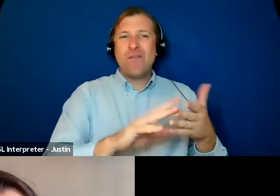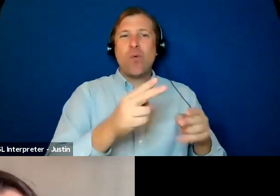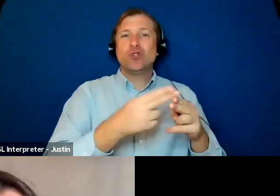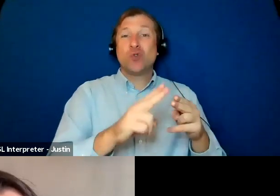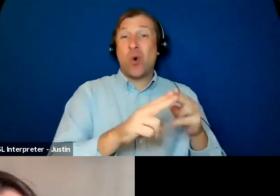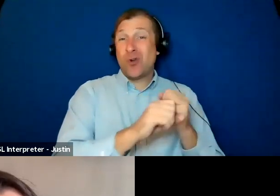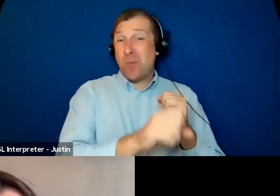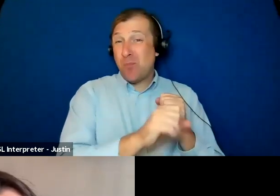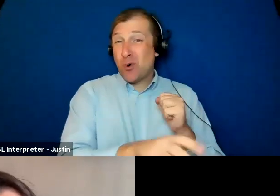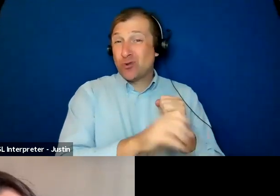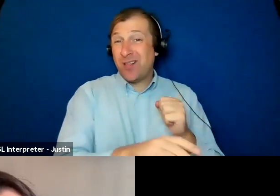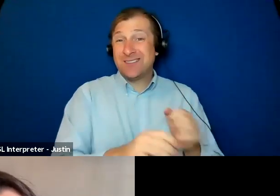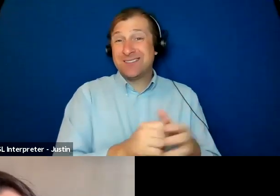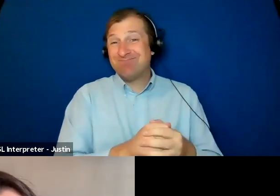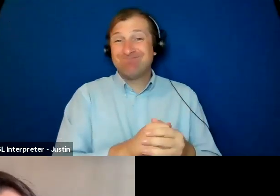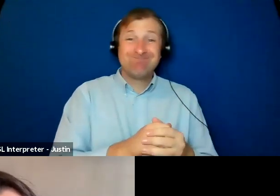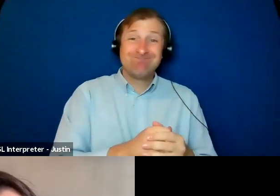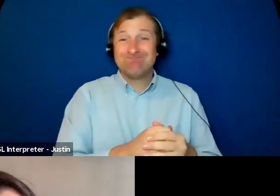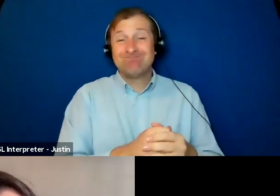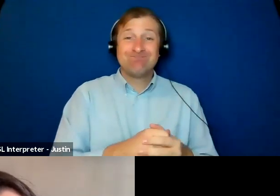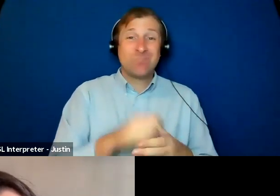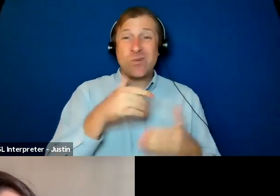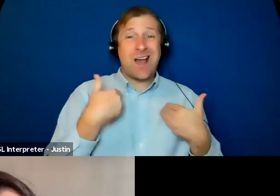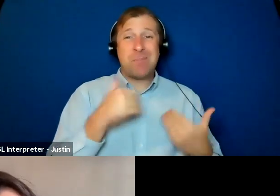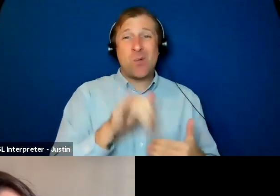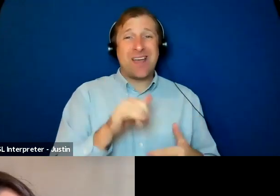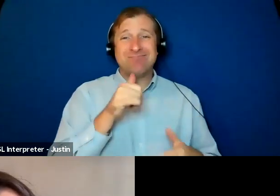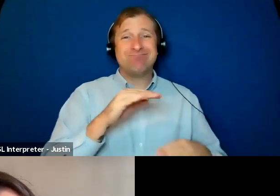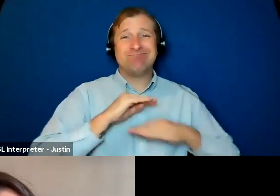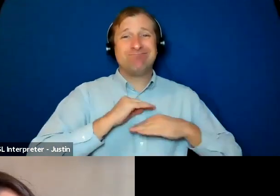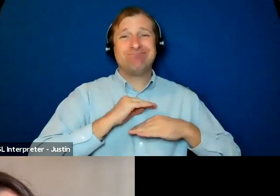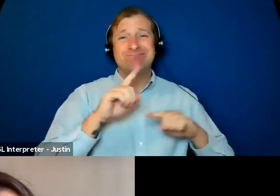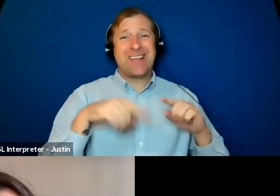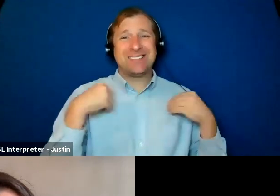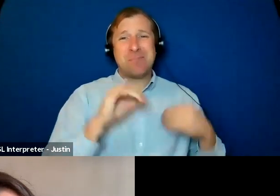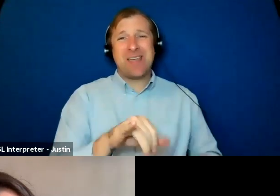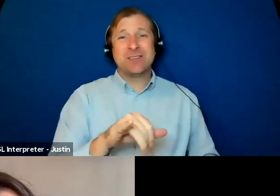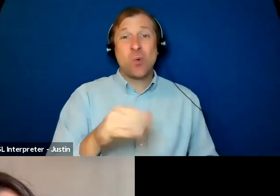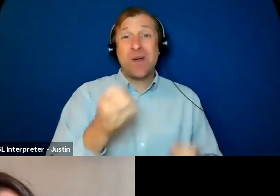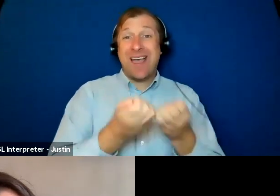I might note, commercials and similar productions. We think that now, evidence clearly shows that